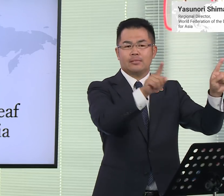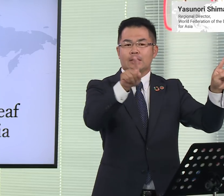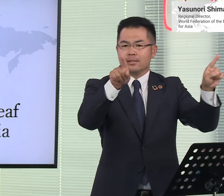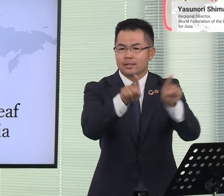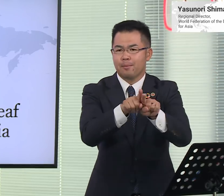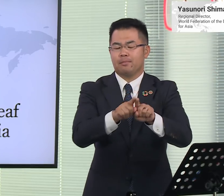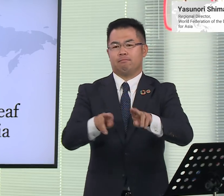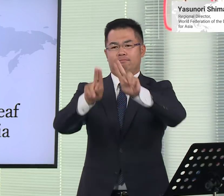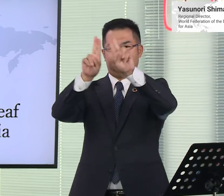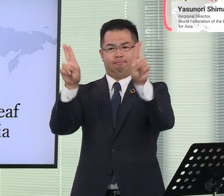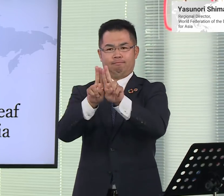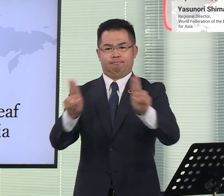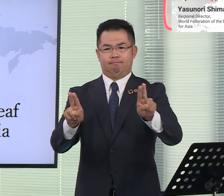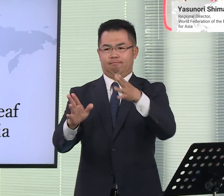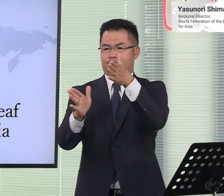At different country meetings and